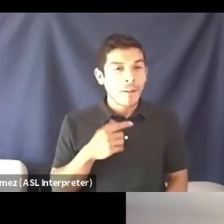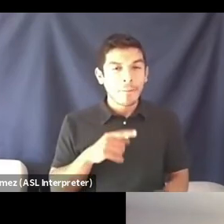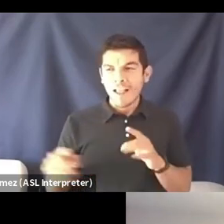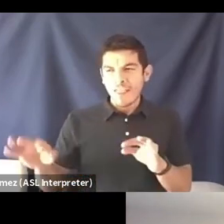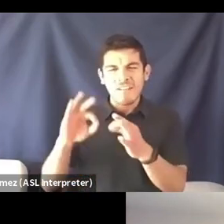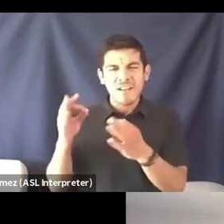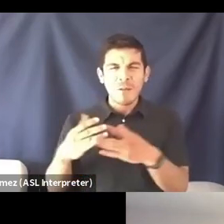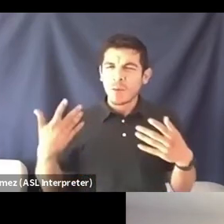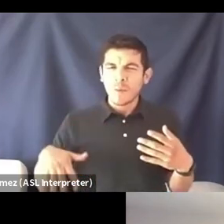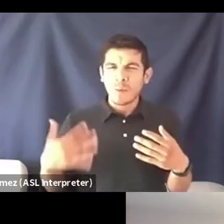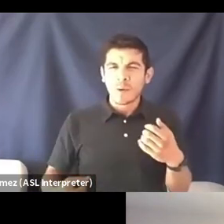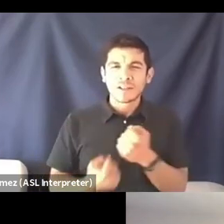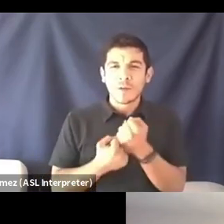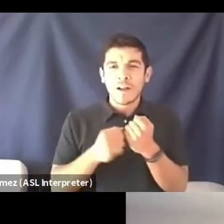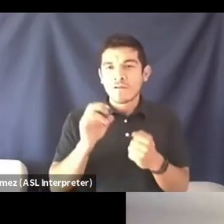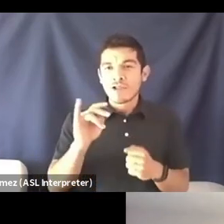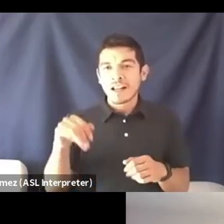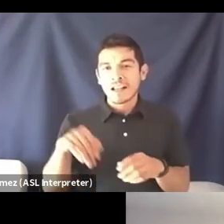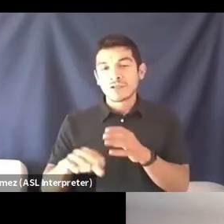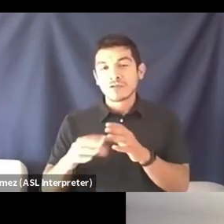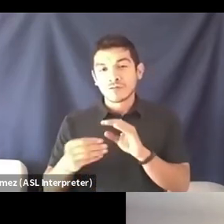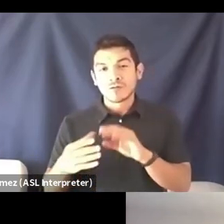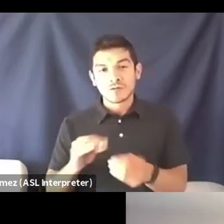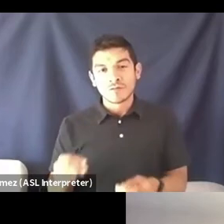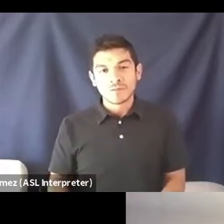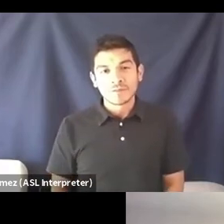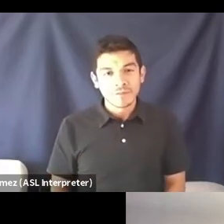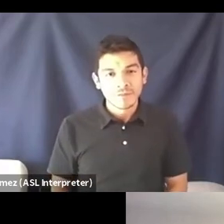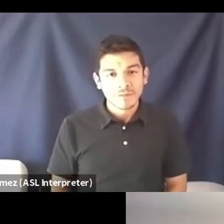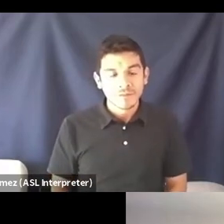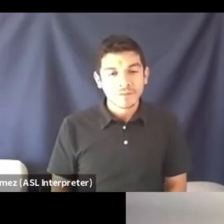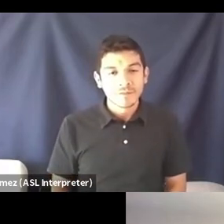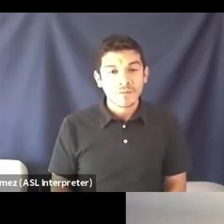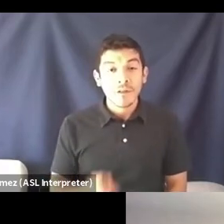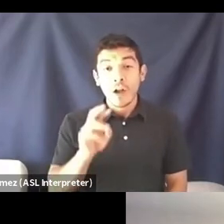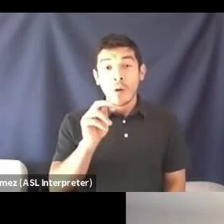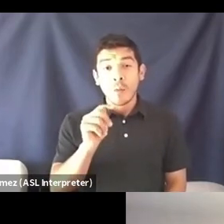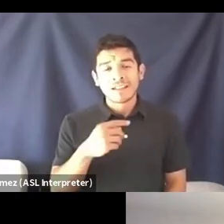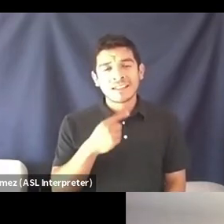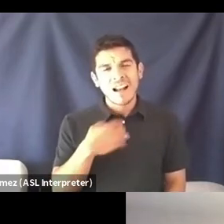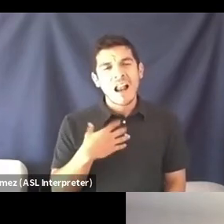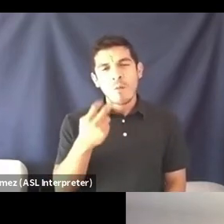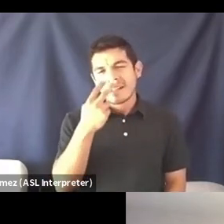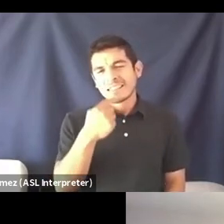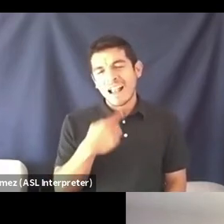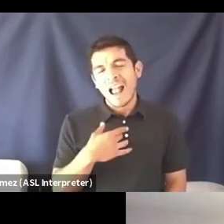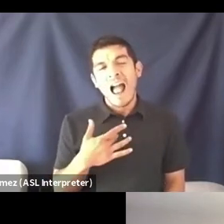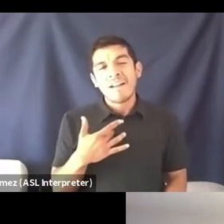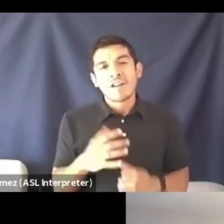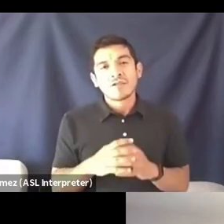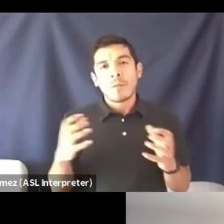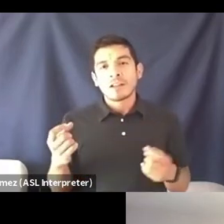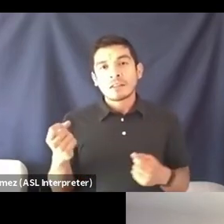of Jenny and the story. I just didn't say I feel such empathy when I see that scene. And it isn't like, we just see one note